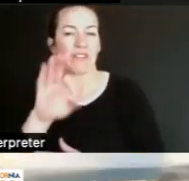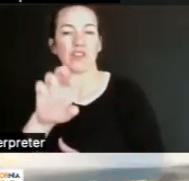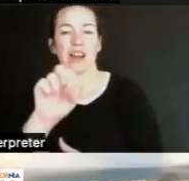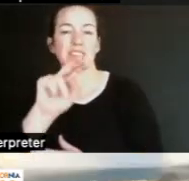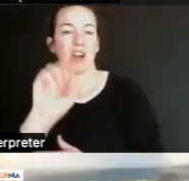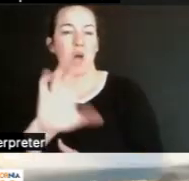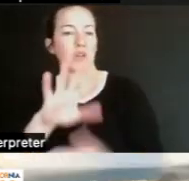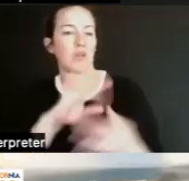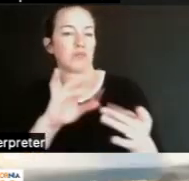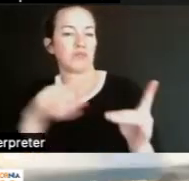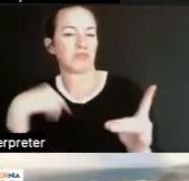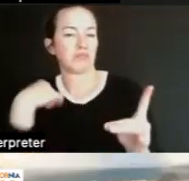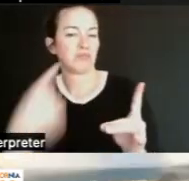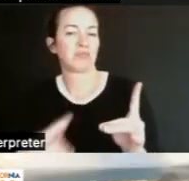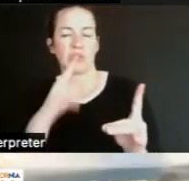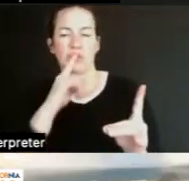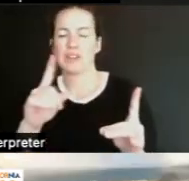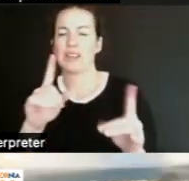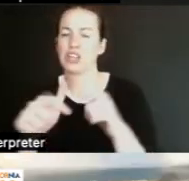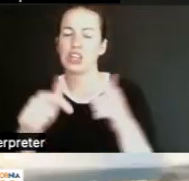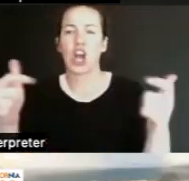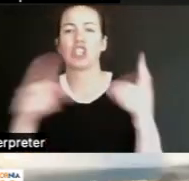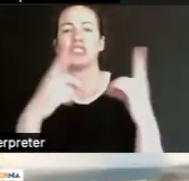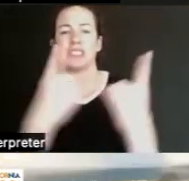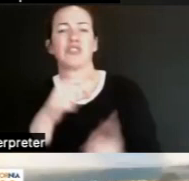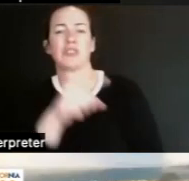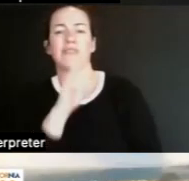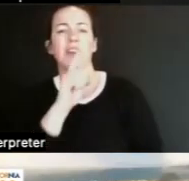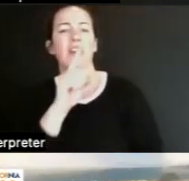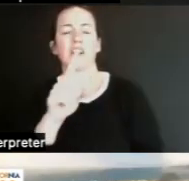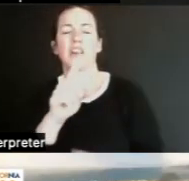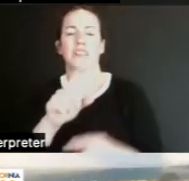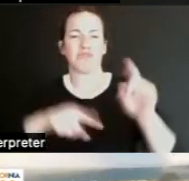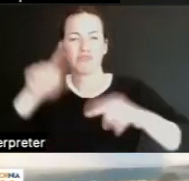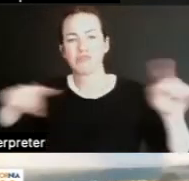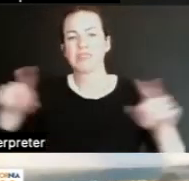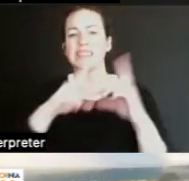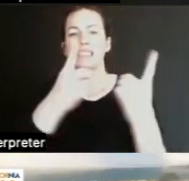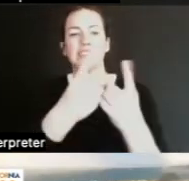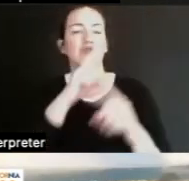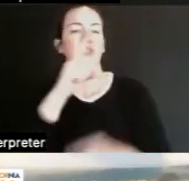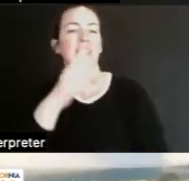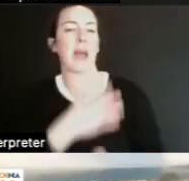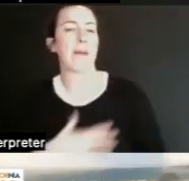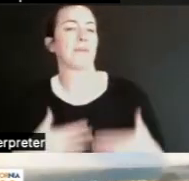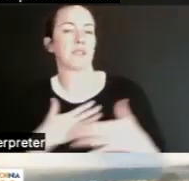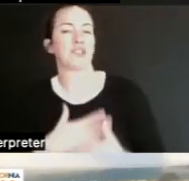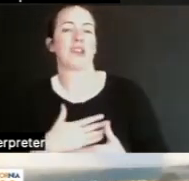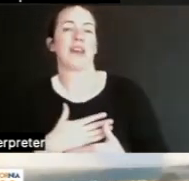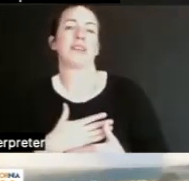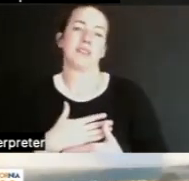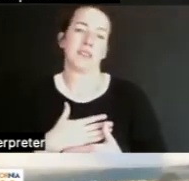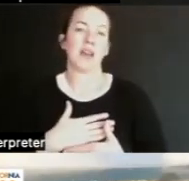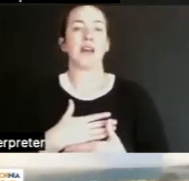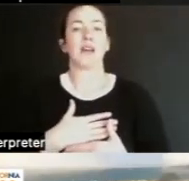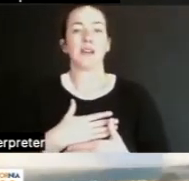And again, it's a very, very large district. Very, very diverse, but really appreciate the the